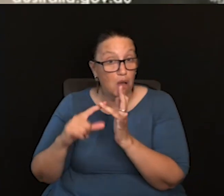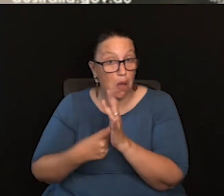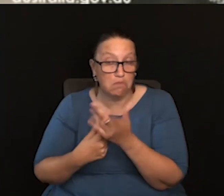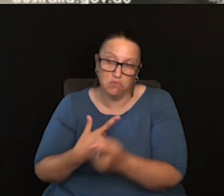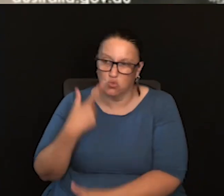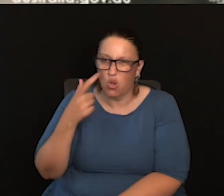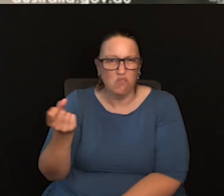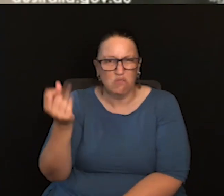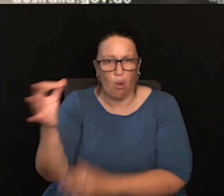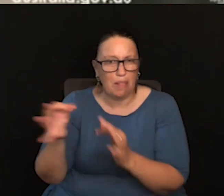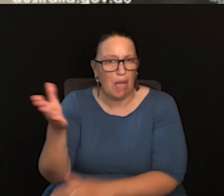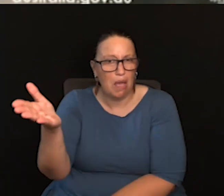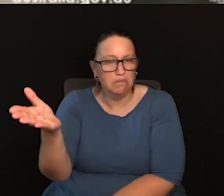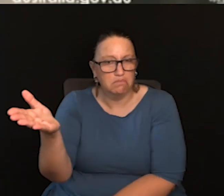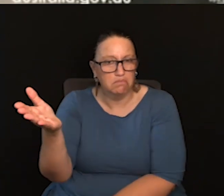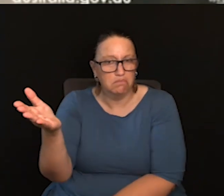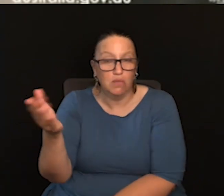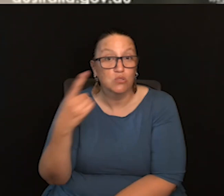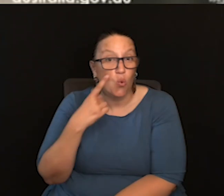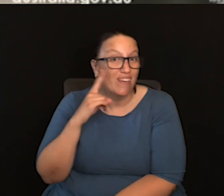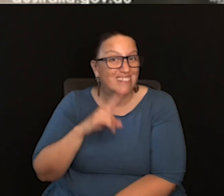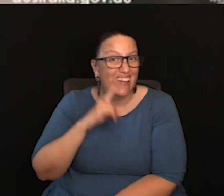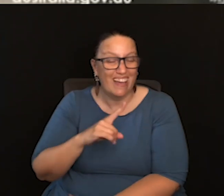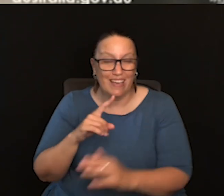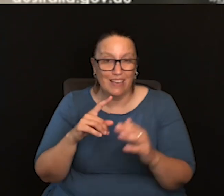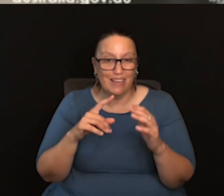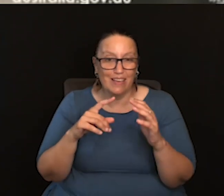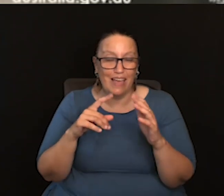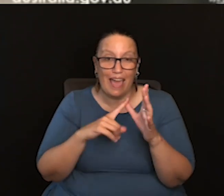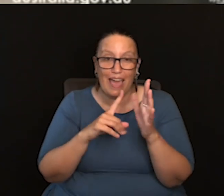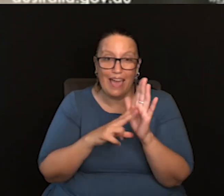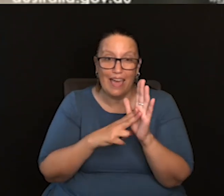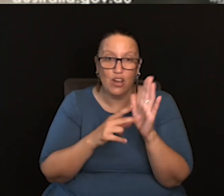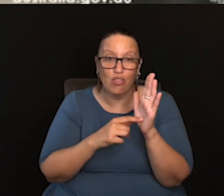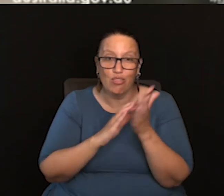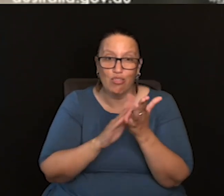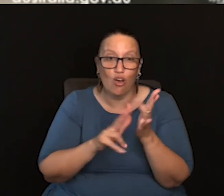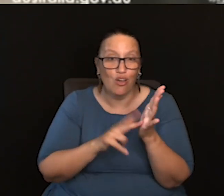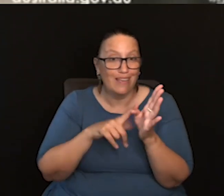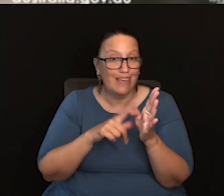under the slightest pressure, that collapsed but he couldn't outline what he actually intended or wanted to do.